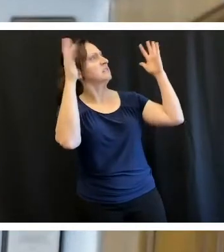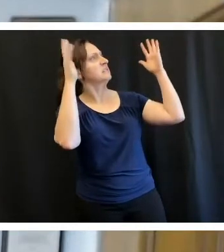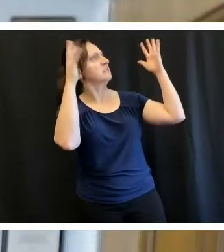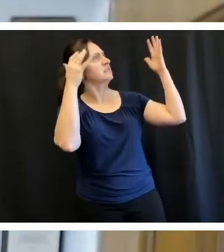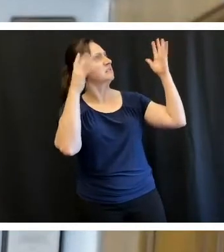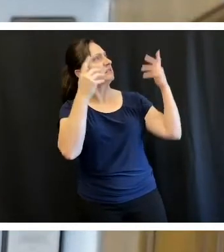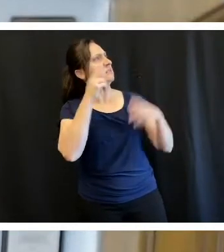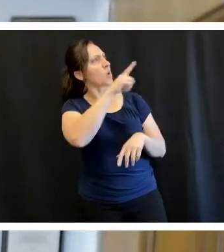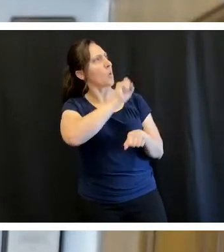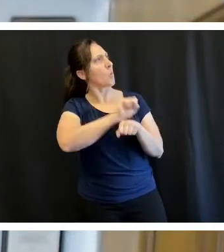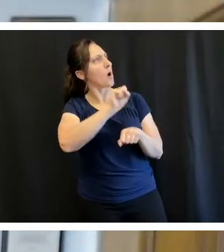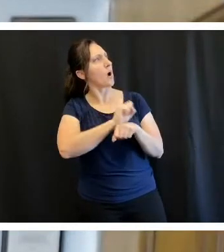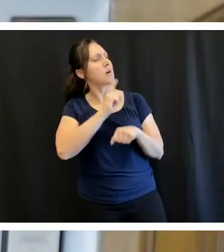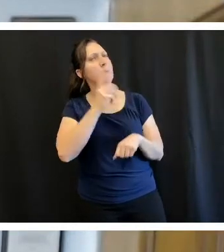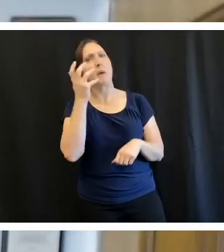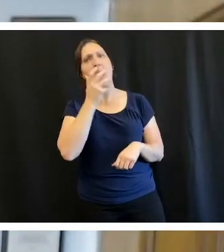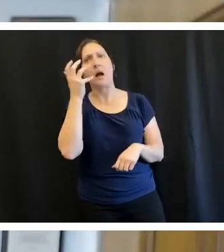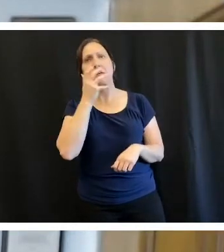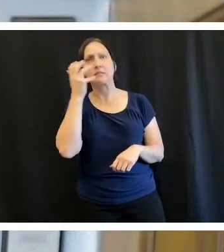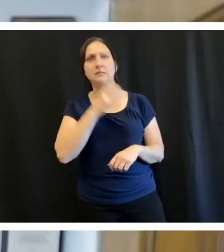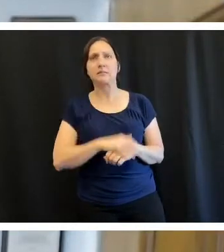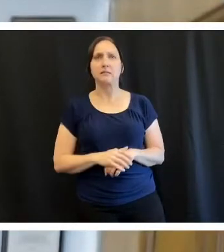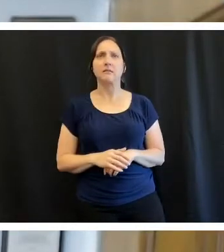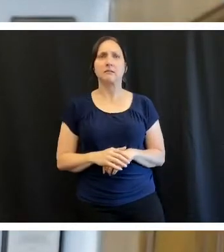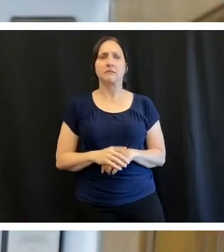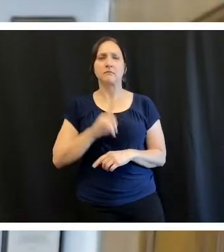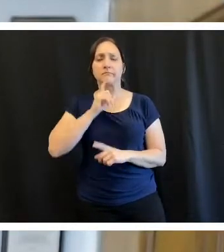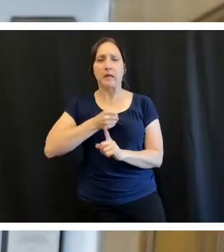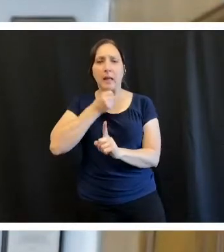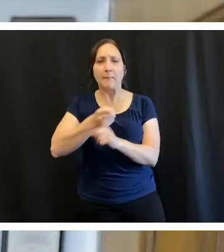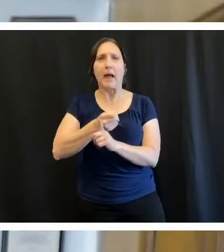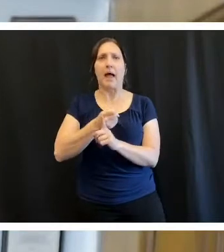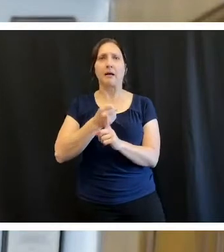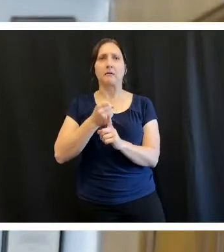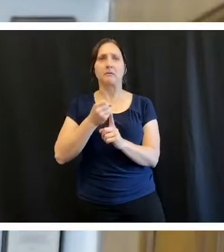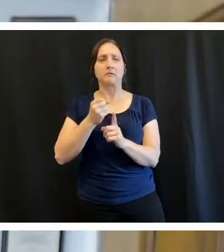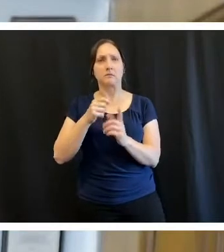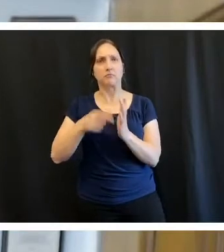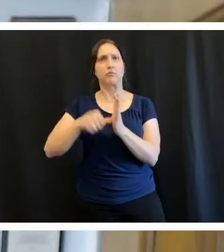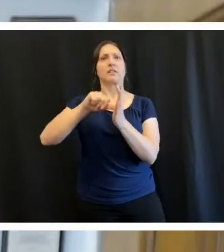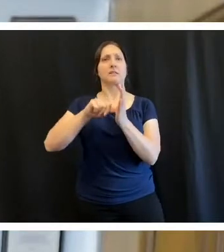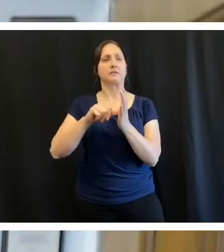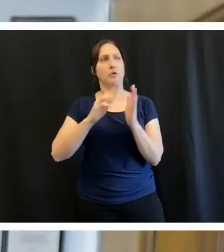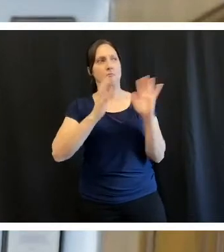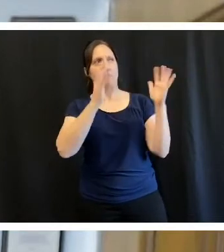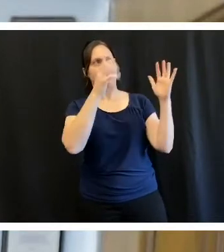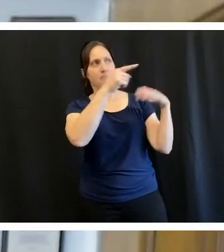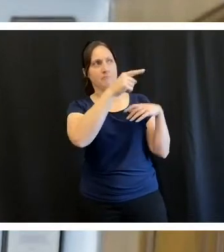that he's having with this initiative. So, congratulations. You mentioned schools turning to technology